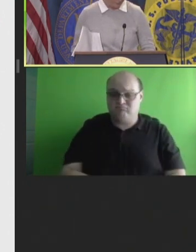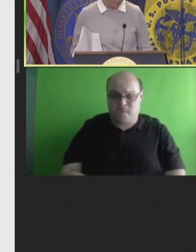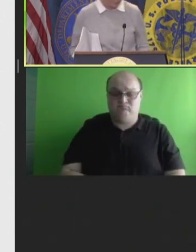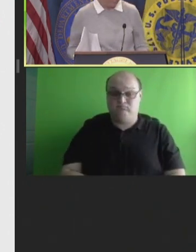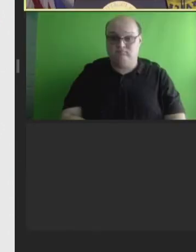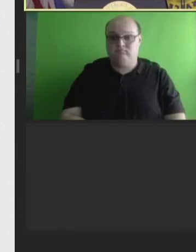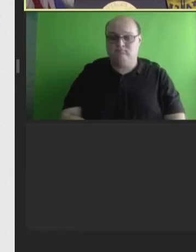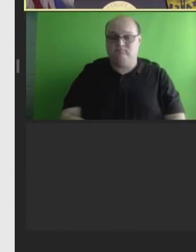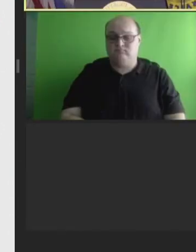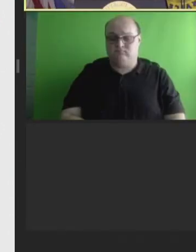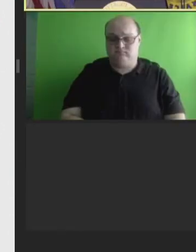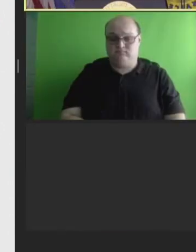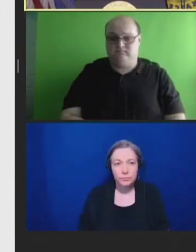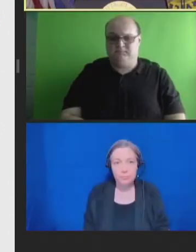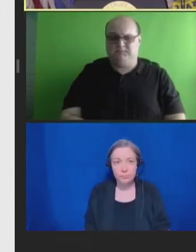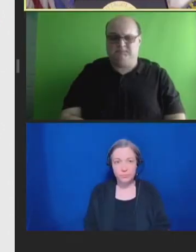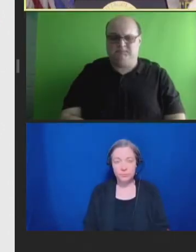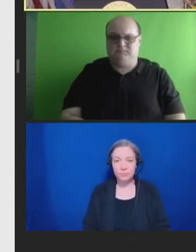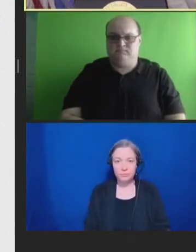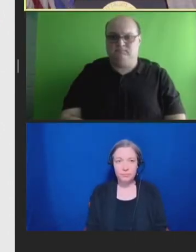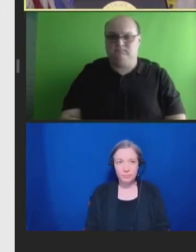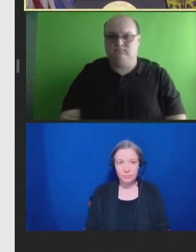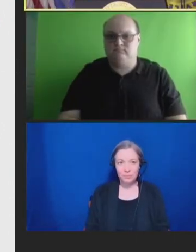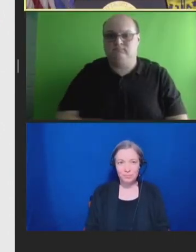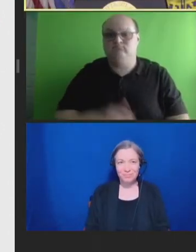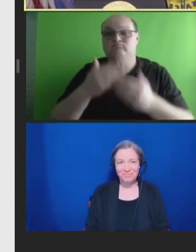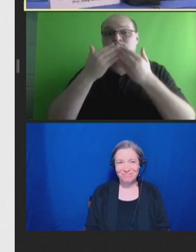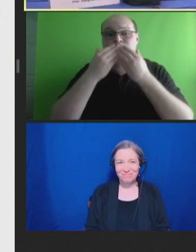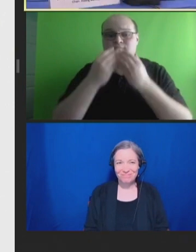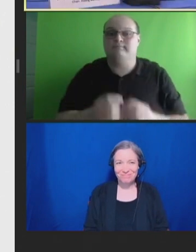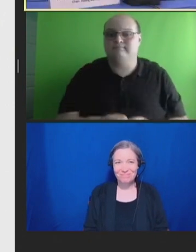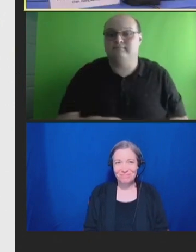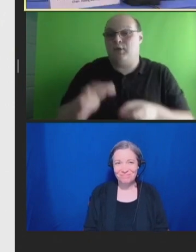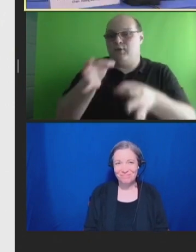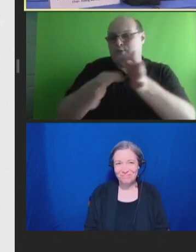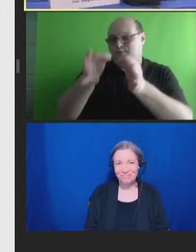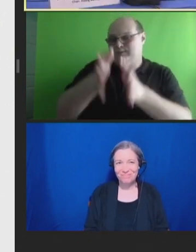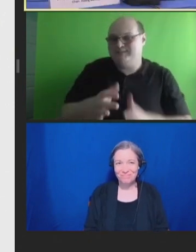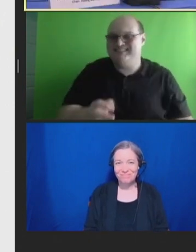Robert Hopkins, Jr.: Thank you very much, Claire. And I believe we -- Matt,